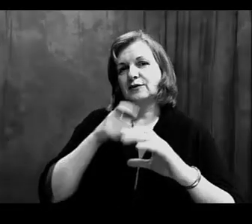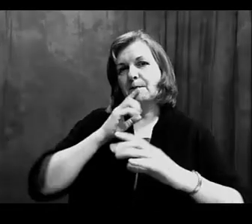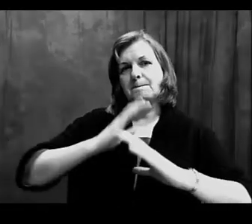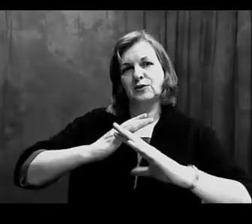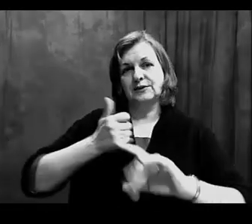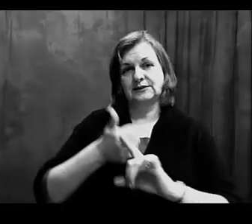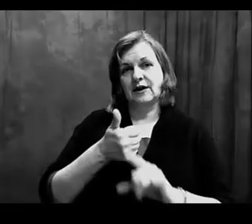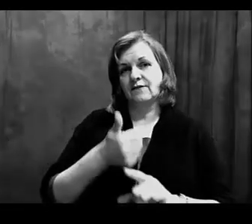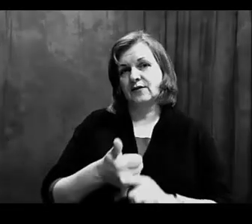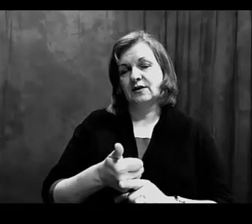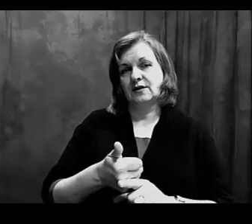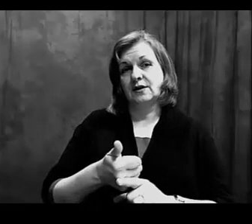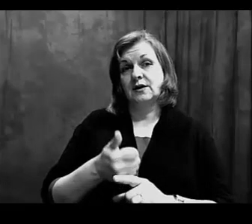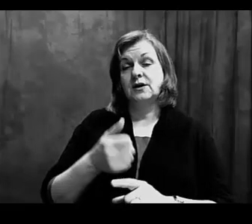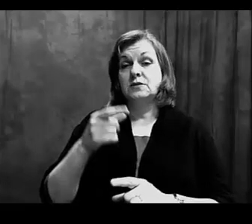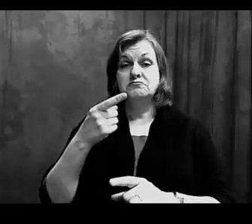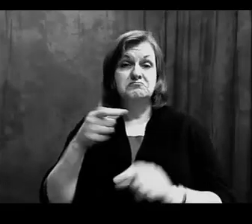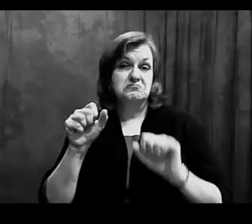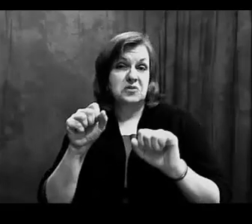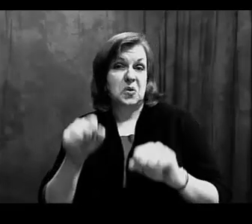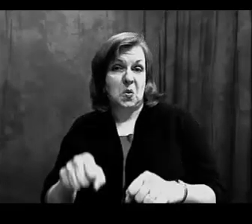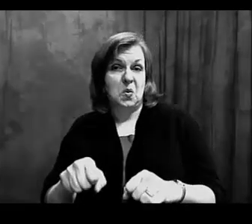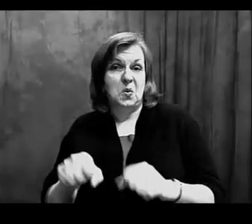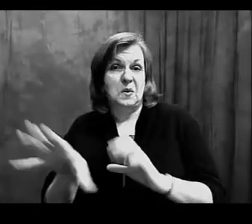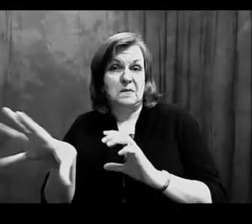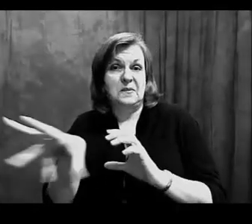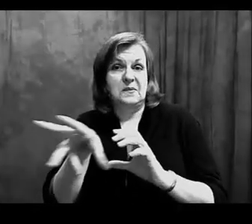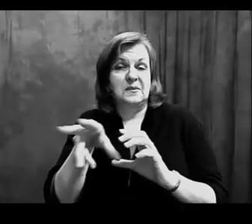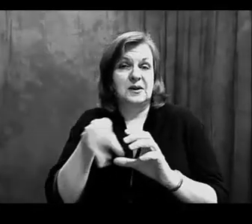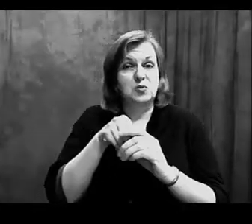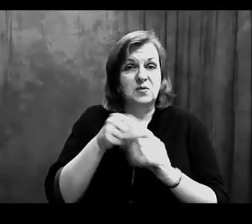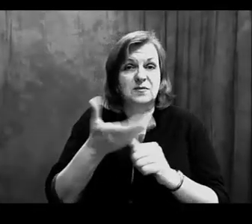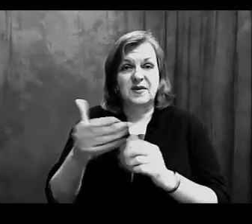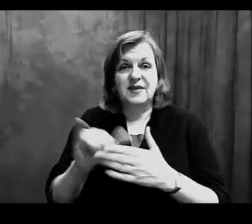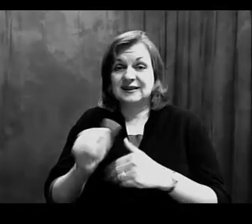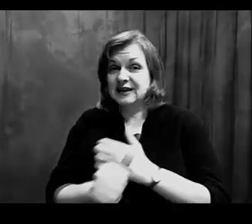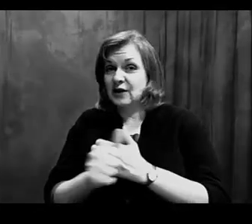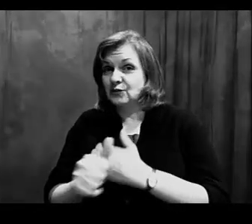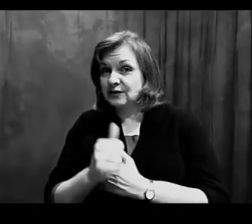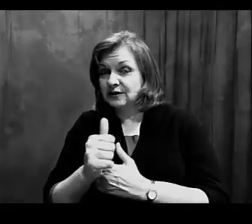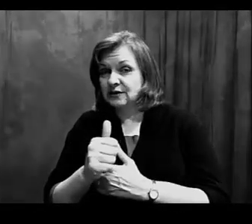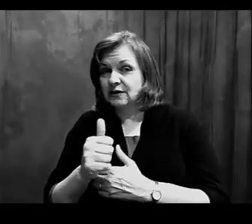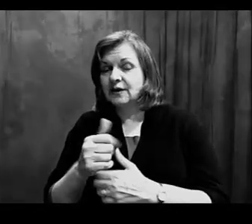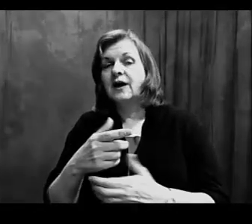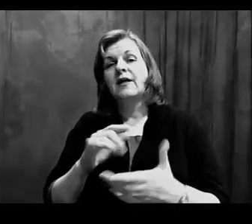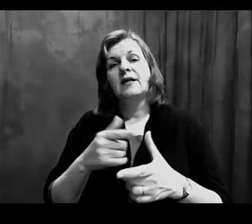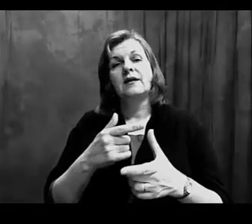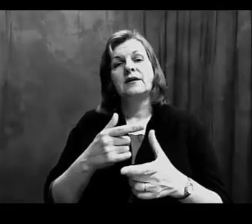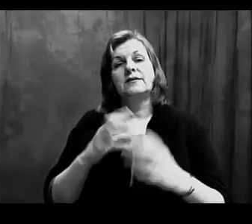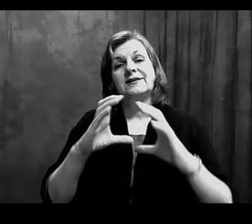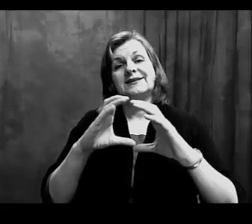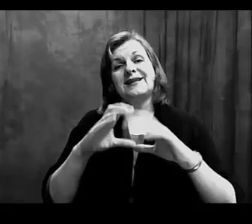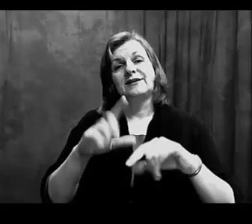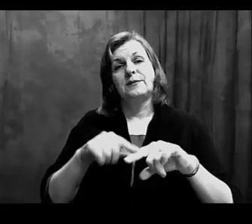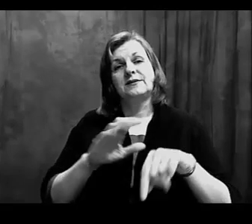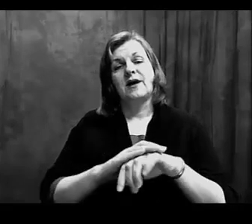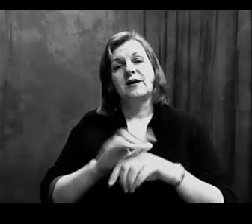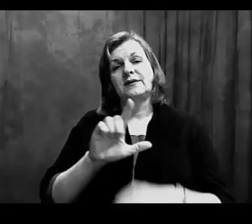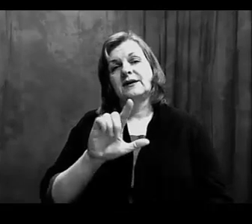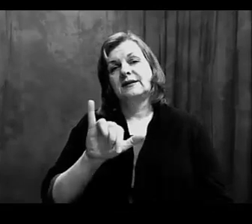and the cell has to be somewhat protective of itself right because it could be bringing in things that are somewhat dangerous